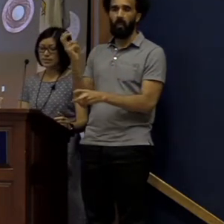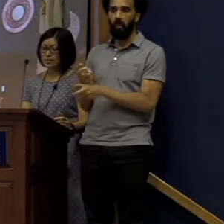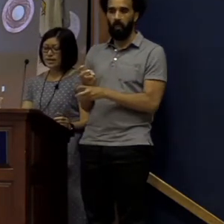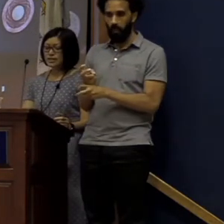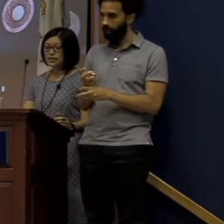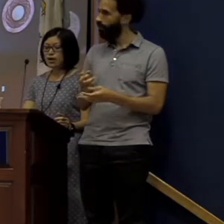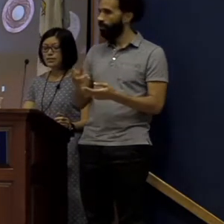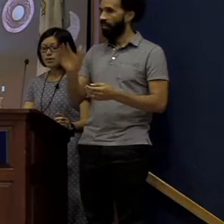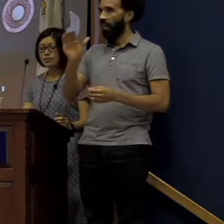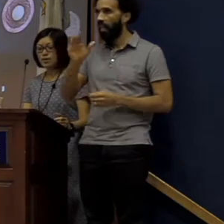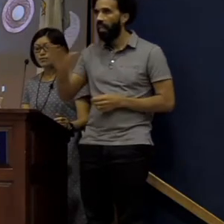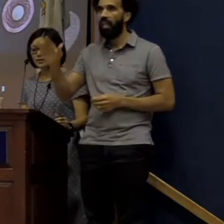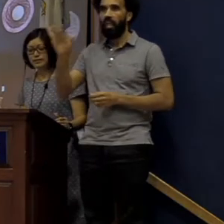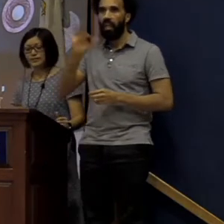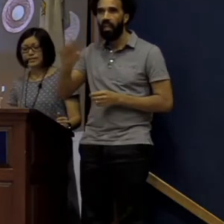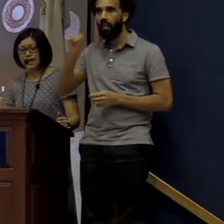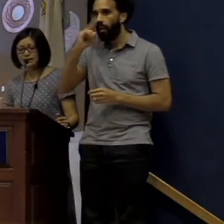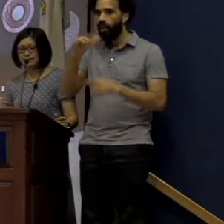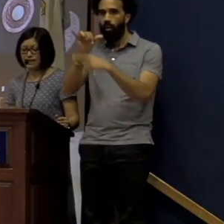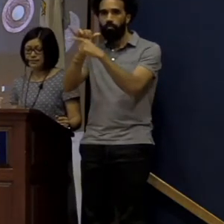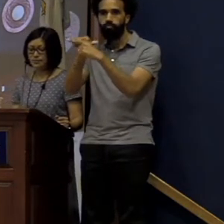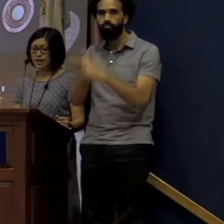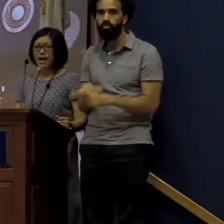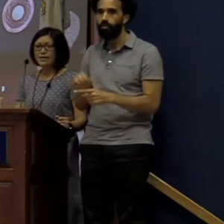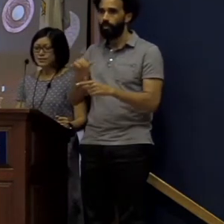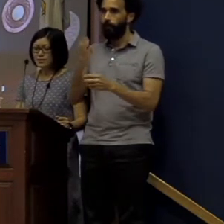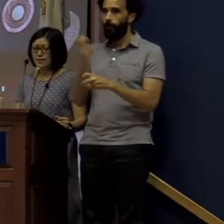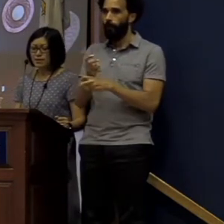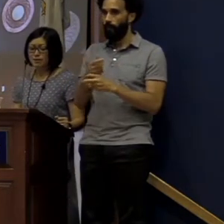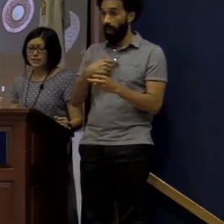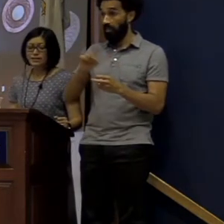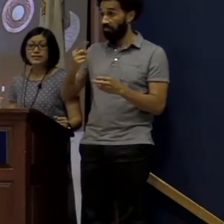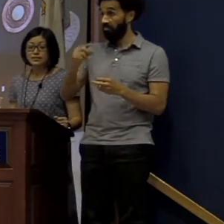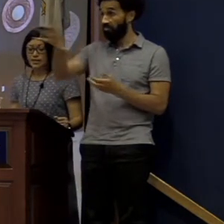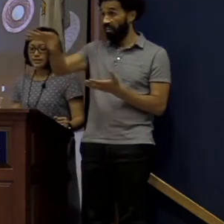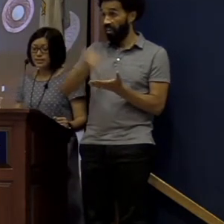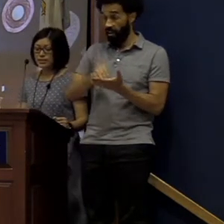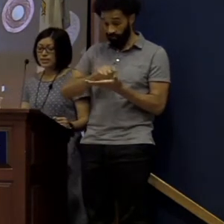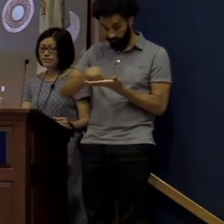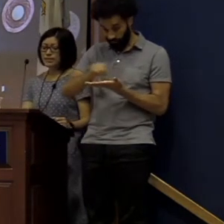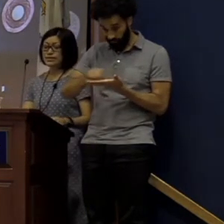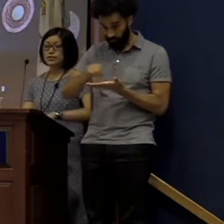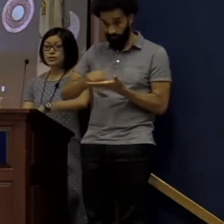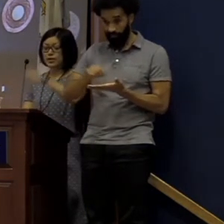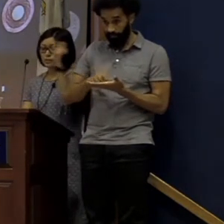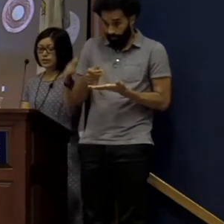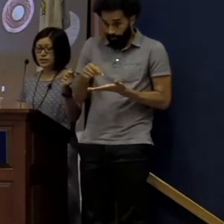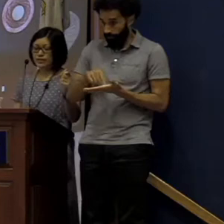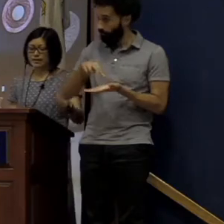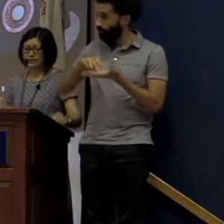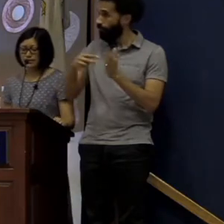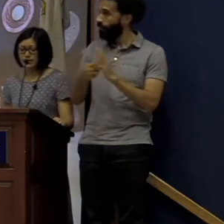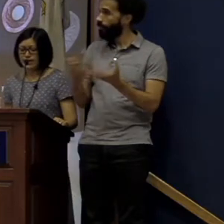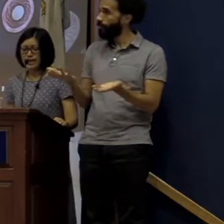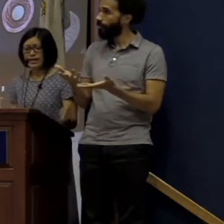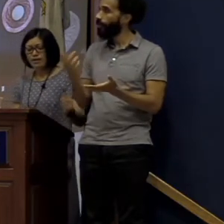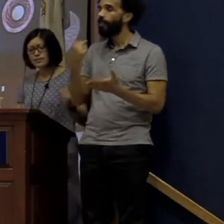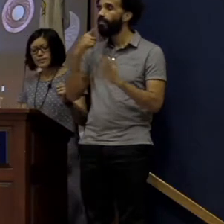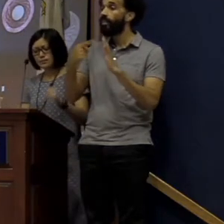Just copy copy copy words from the slides or the textbook. I don't know what I'm copying today My teacher gave me this and she took our work share the atoms on it and I copy these words